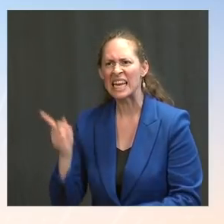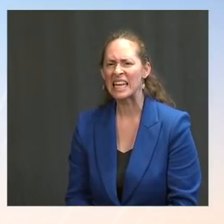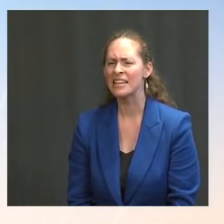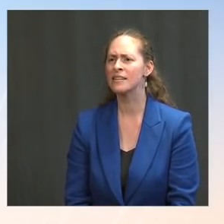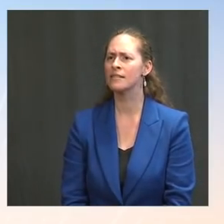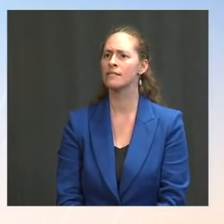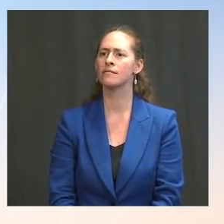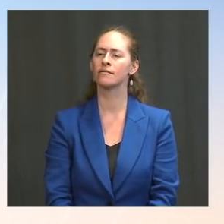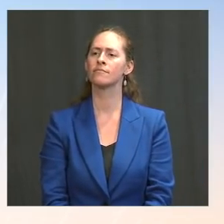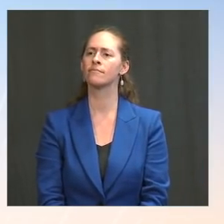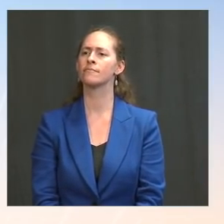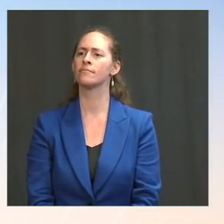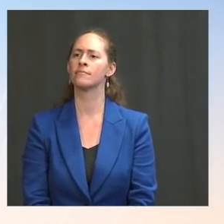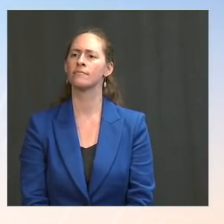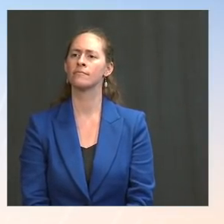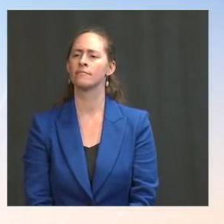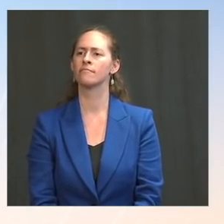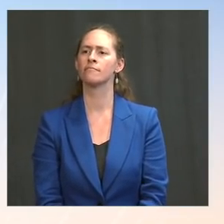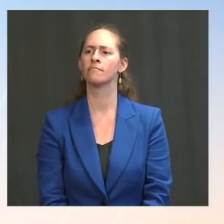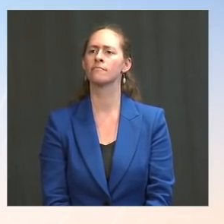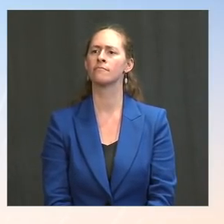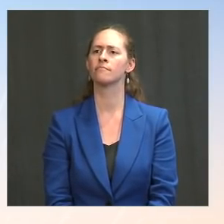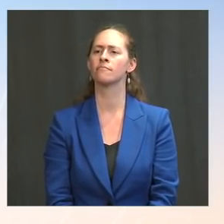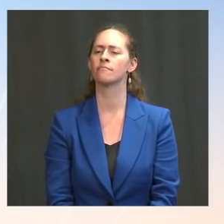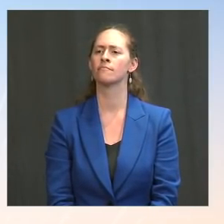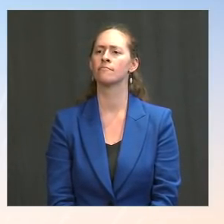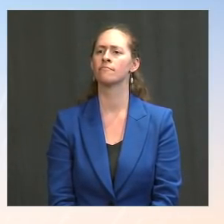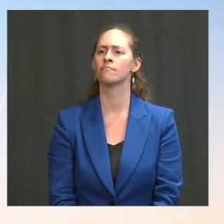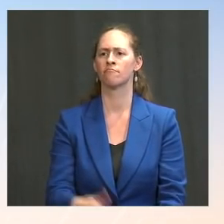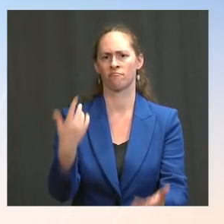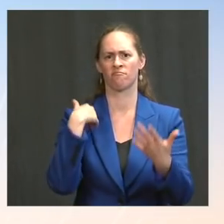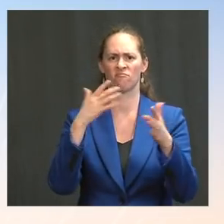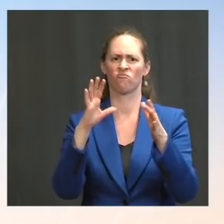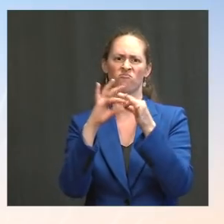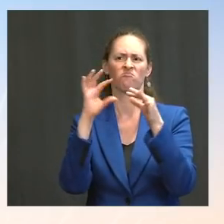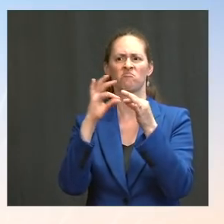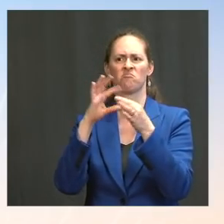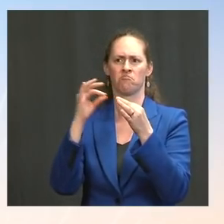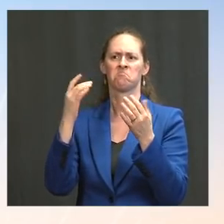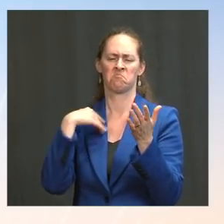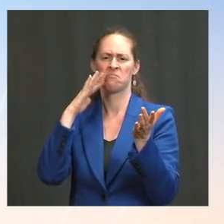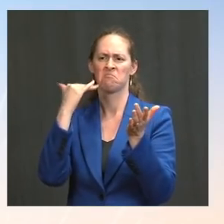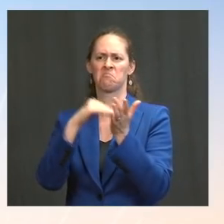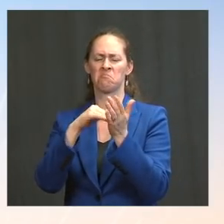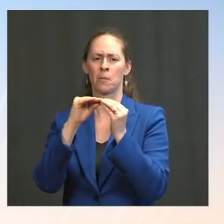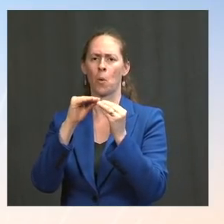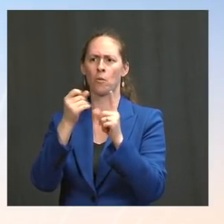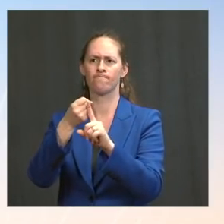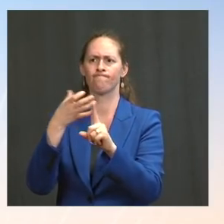And let me just highlight some -- some components of that for all of you, because this was an important step forward in his view today: